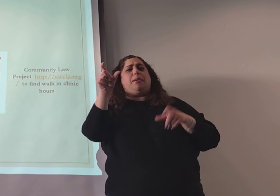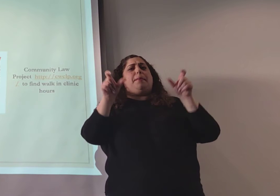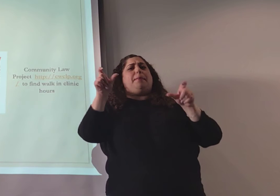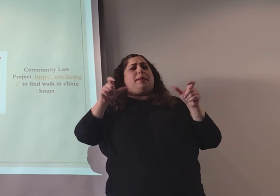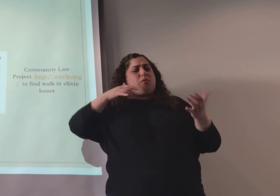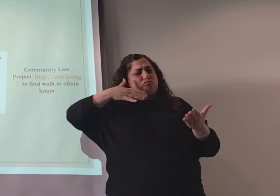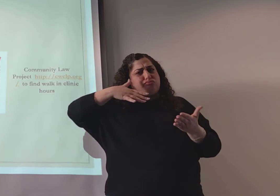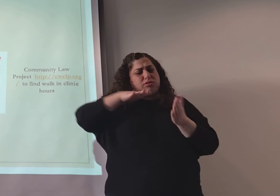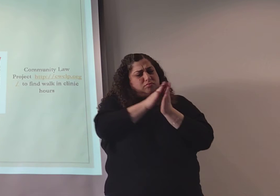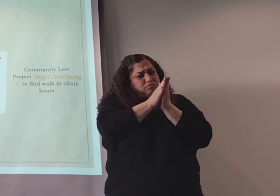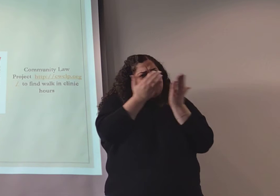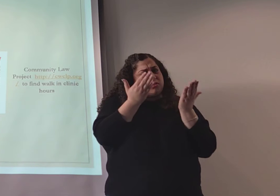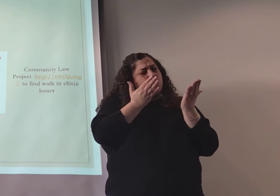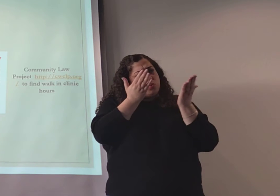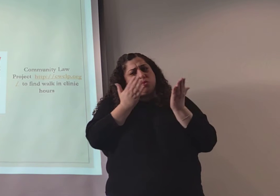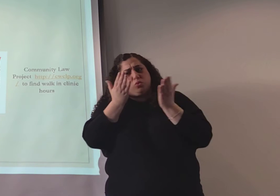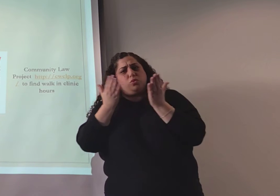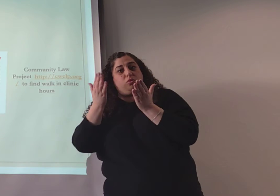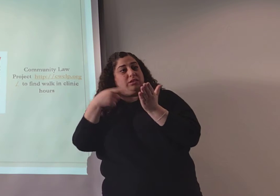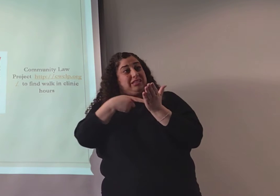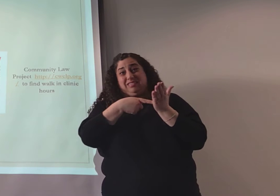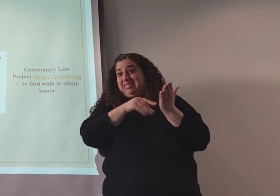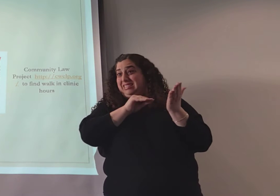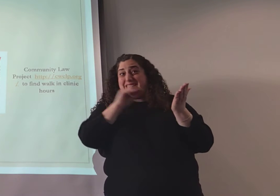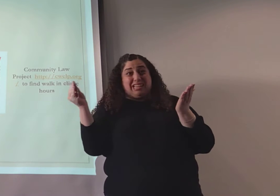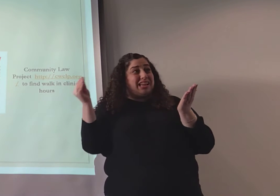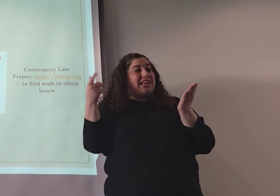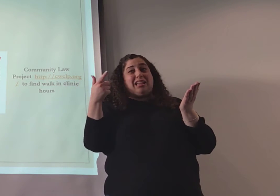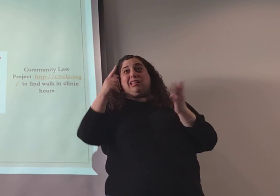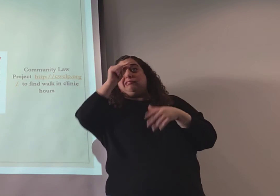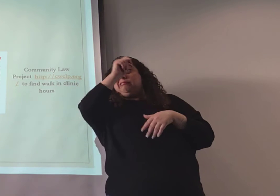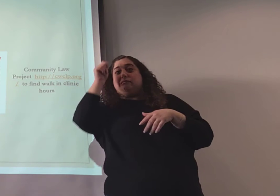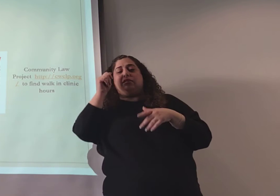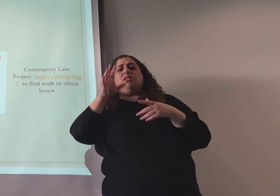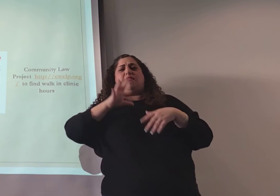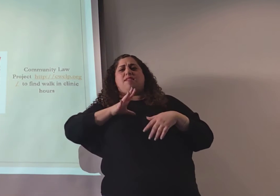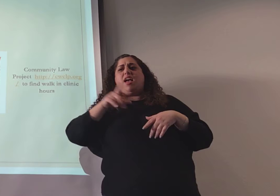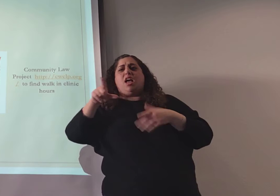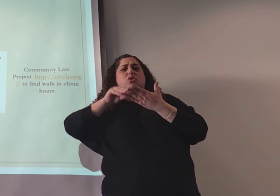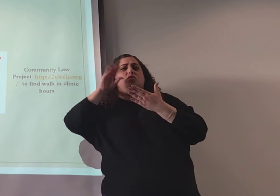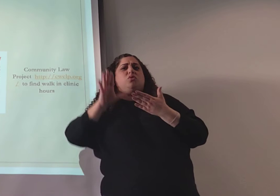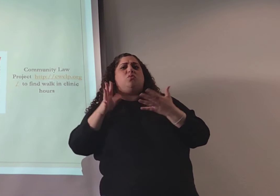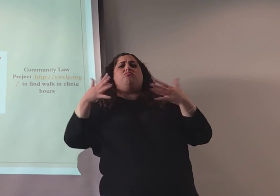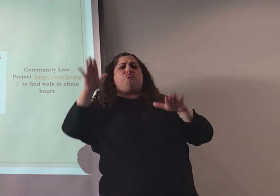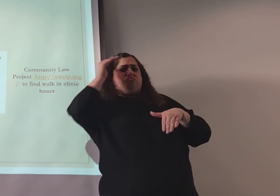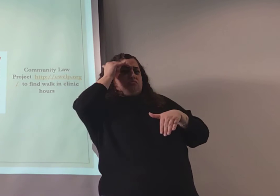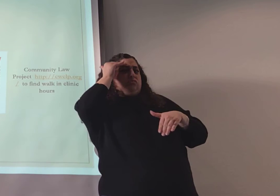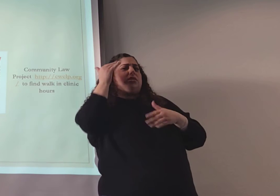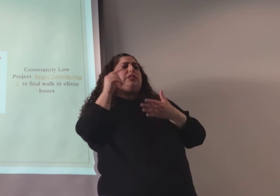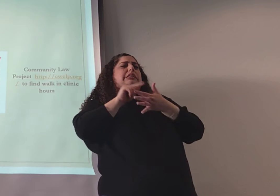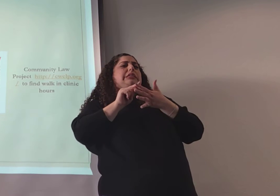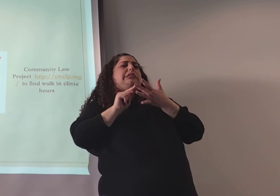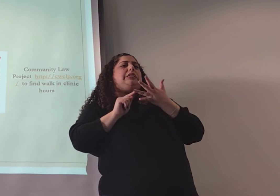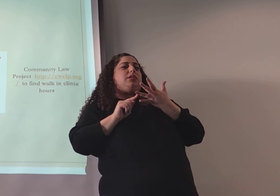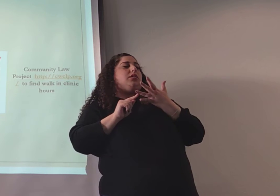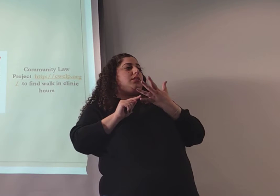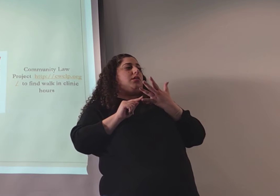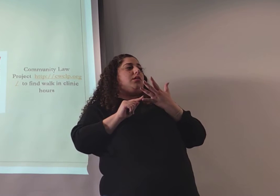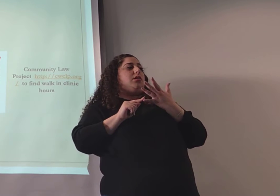advice on things like, you need help getting your security deposit back, or you think you